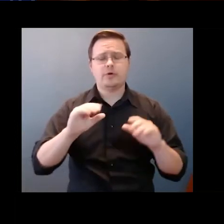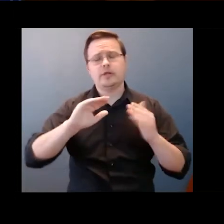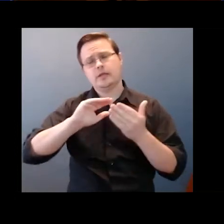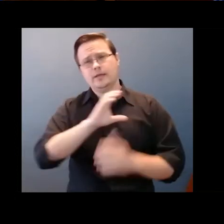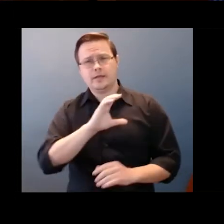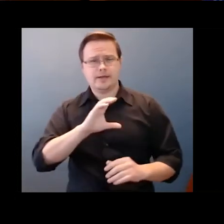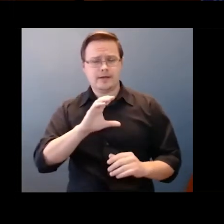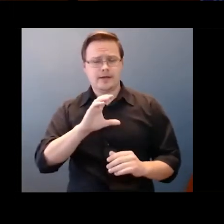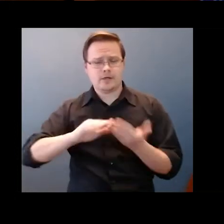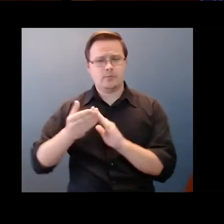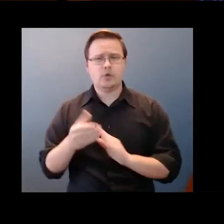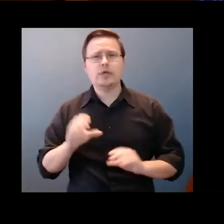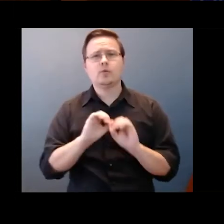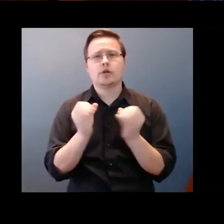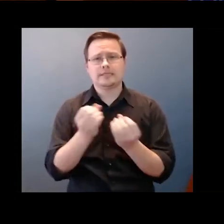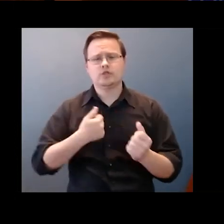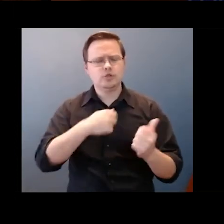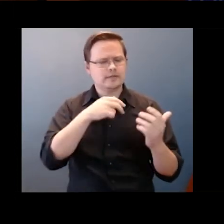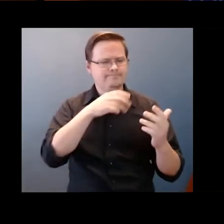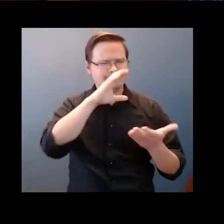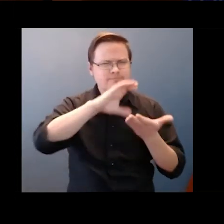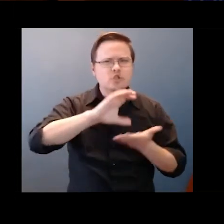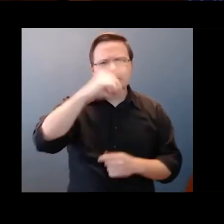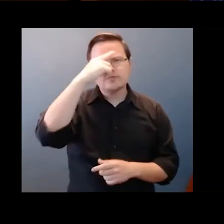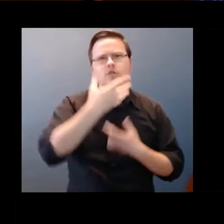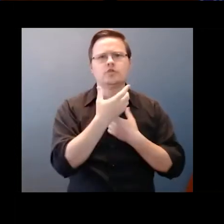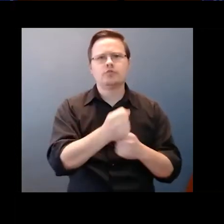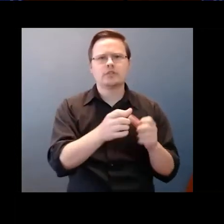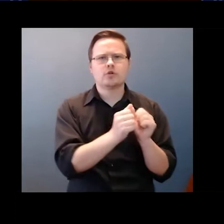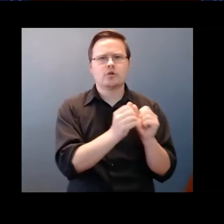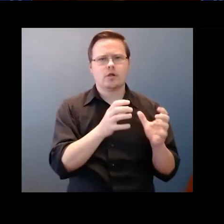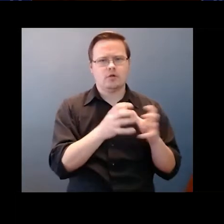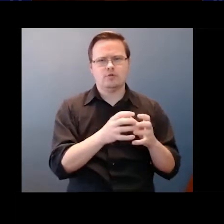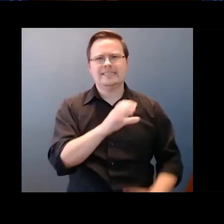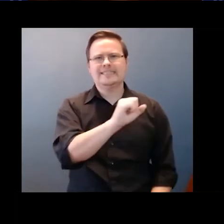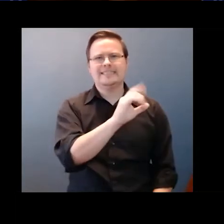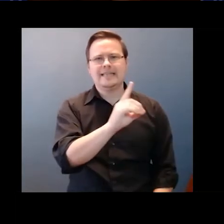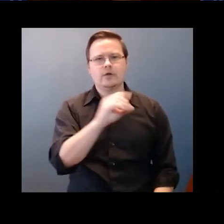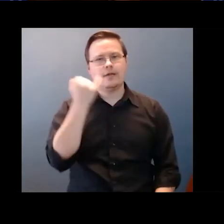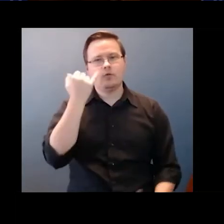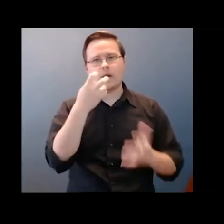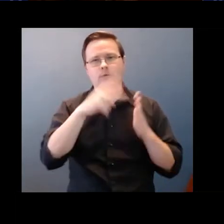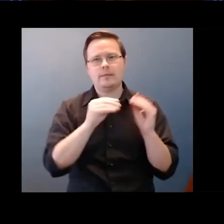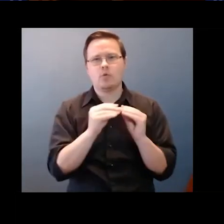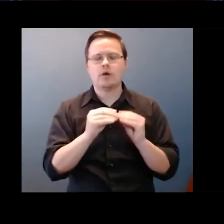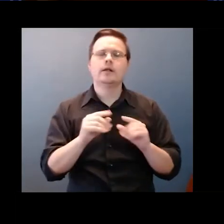San Diego if you want to read more. I also think it's important to note that trust coalition really builds on